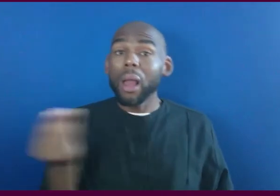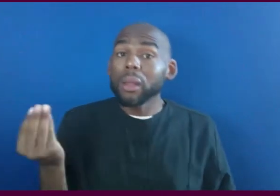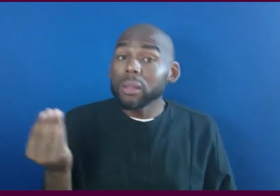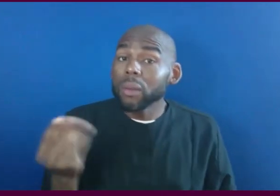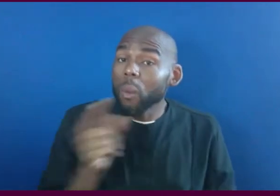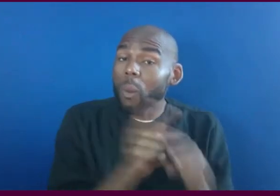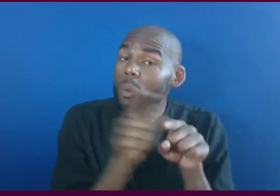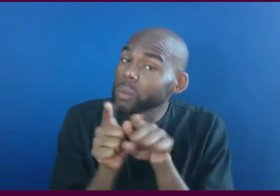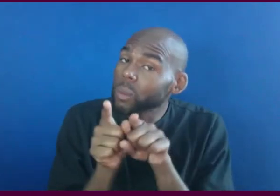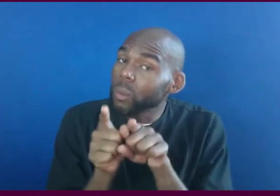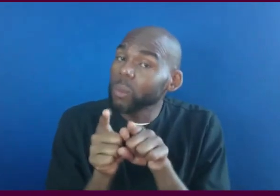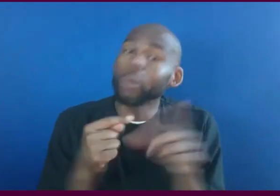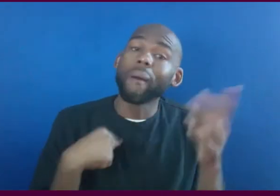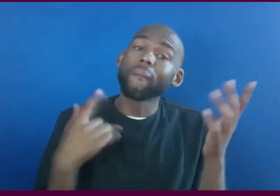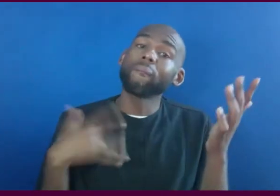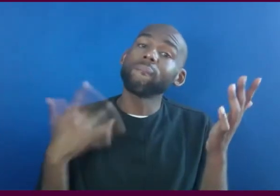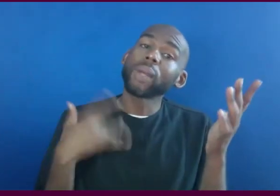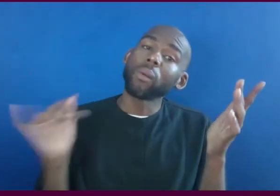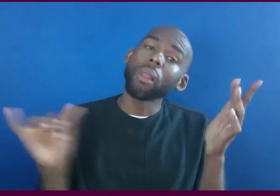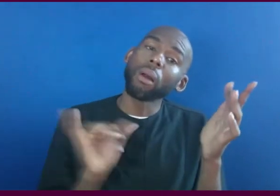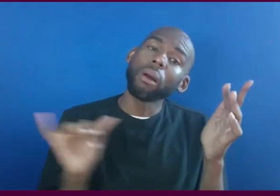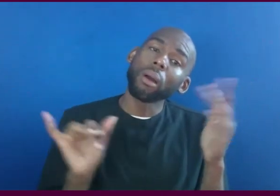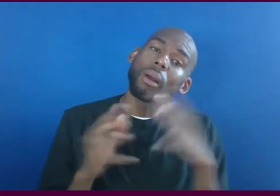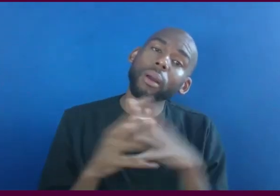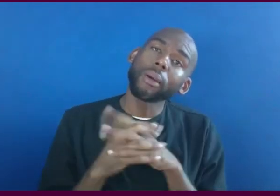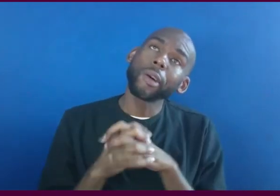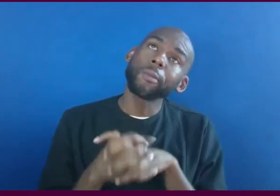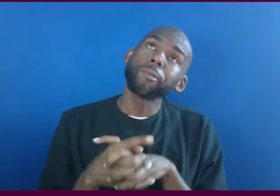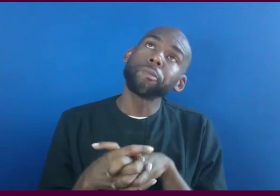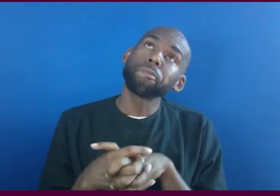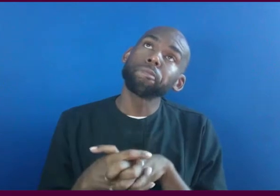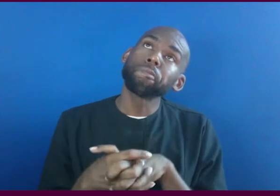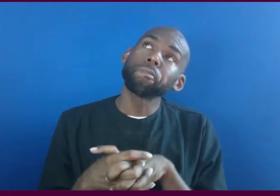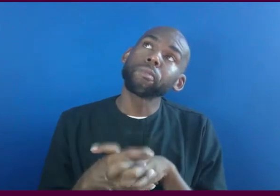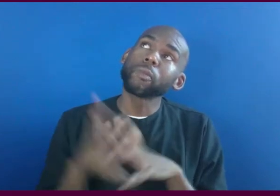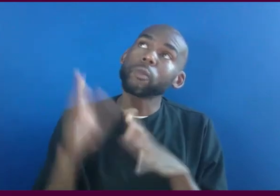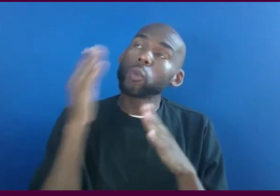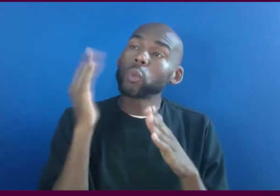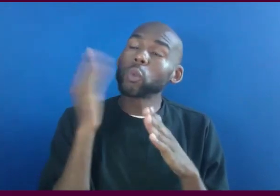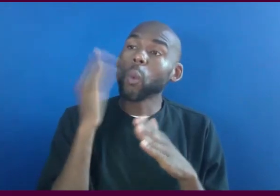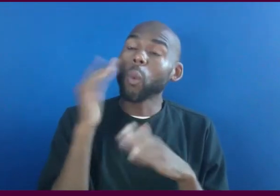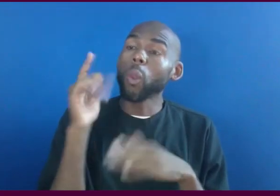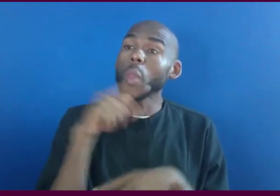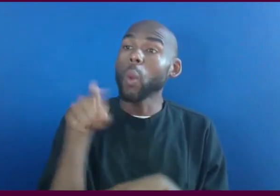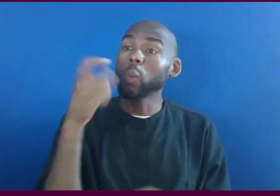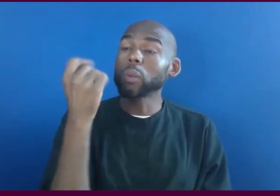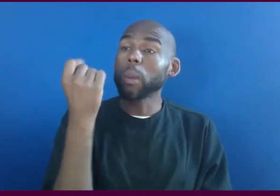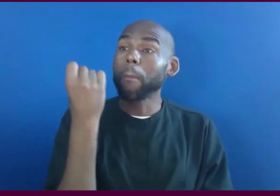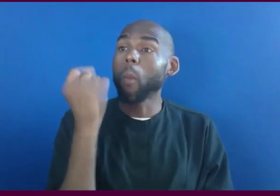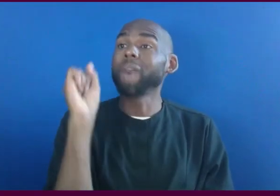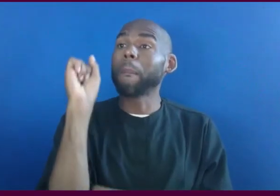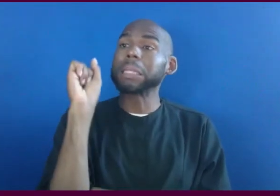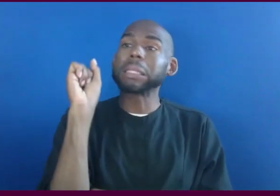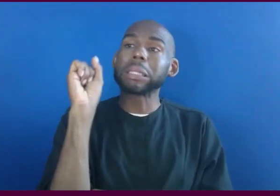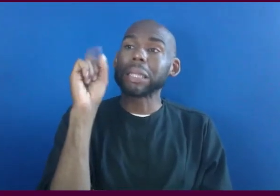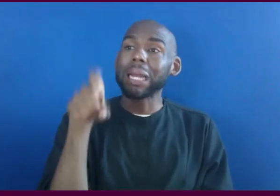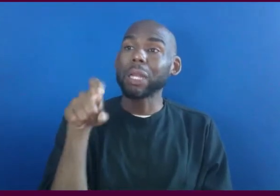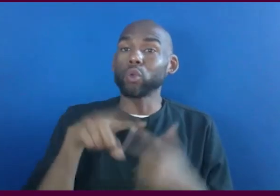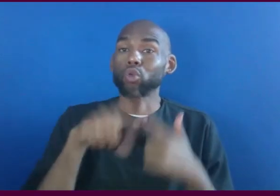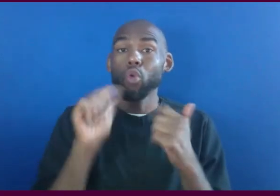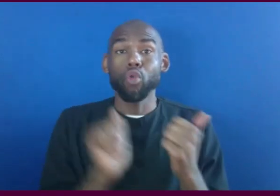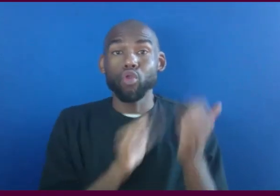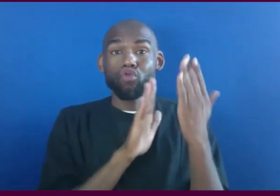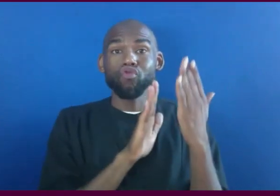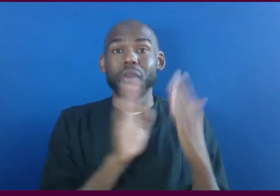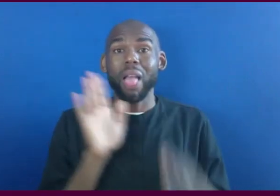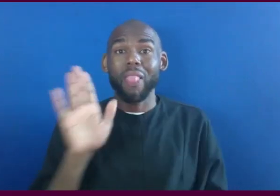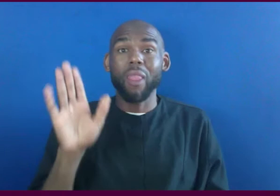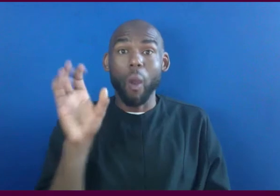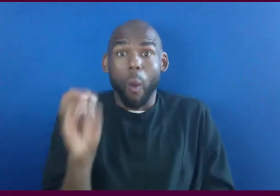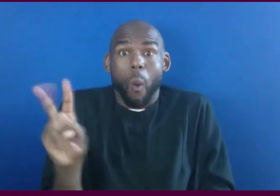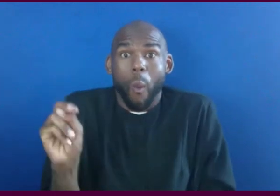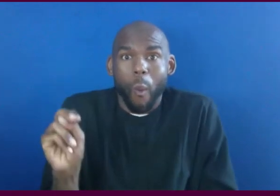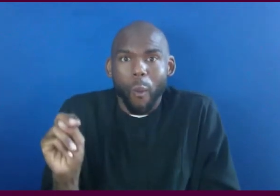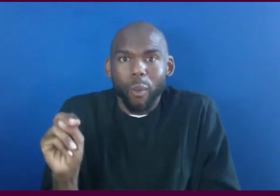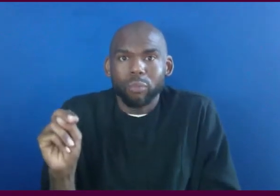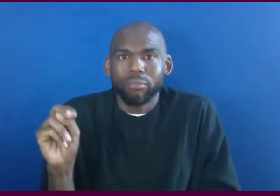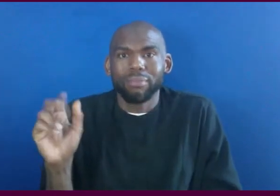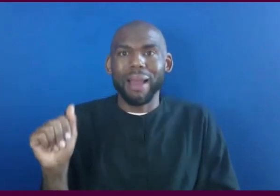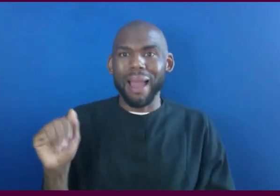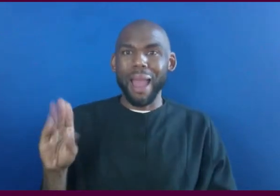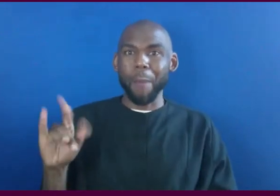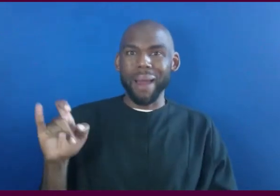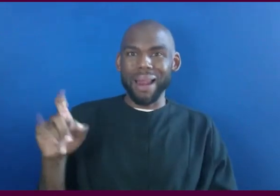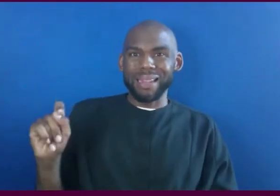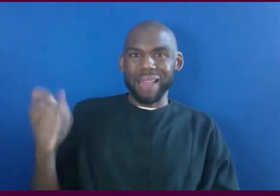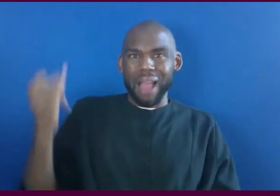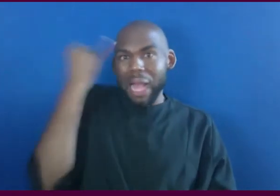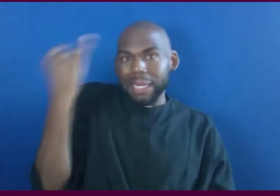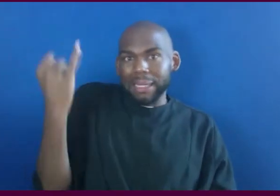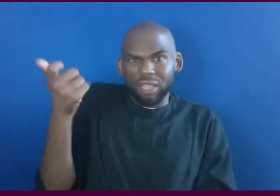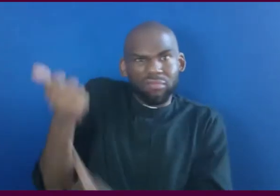And also, I feel like those movements really need to also address their own ableist ideas